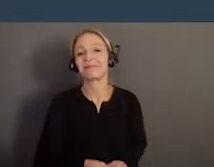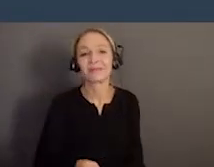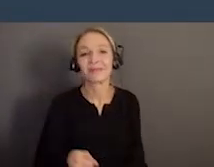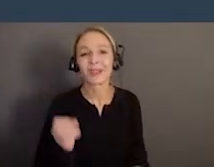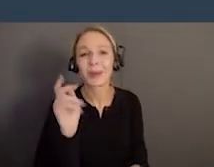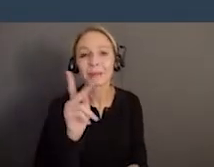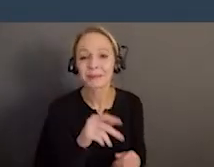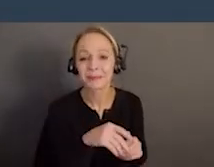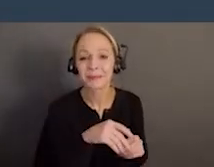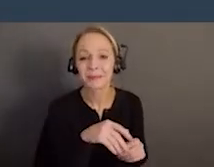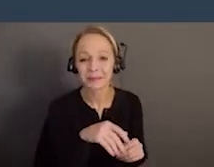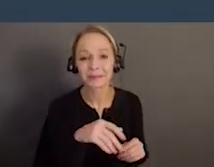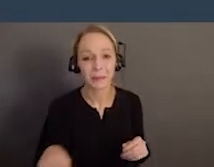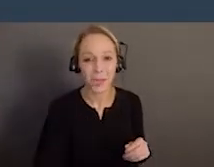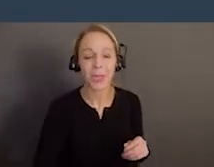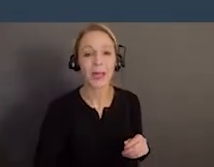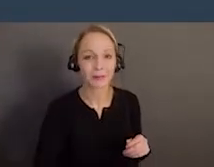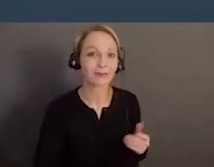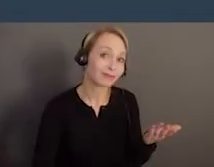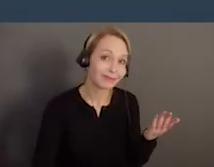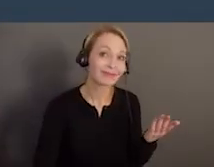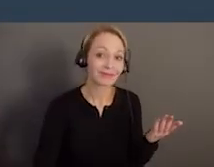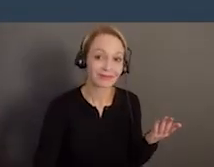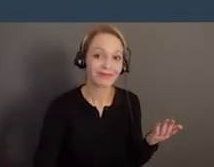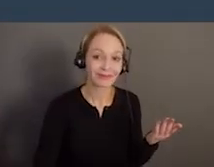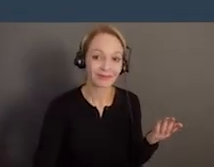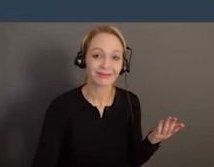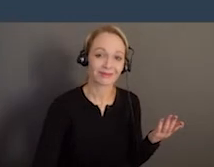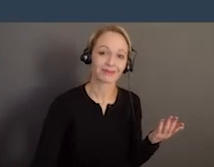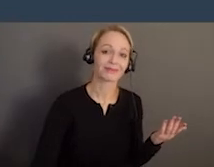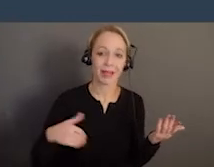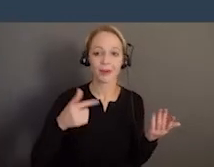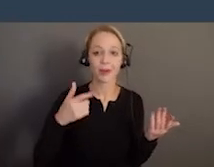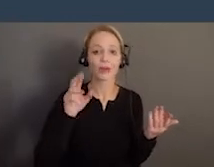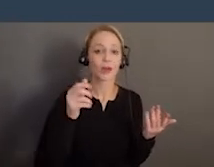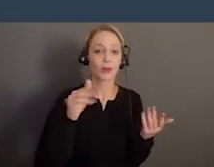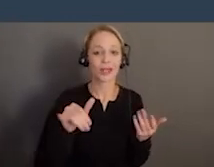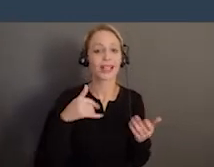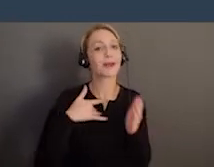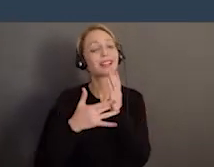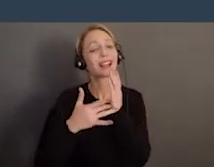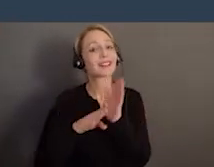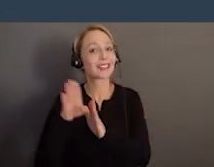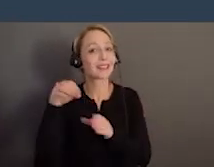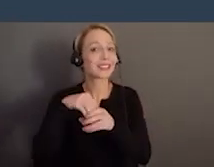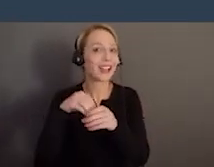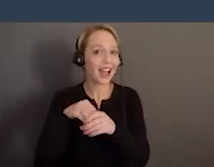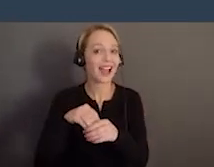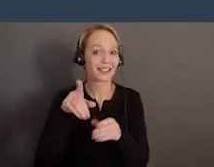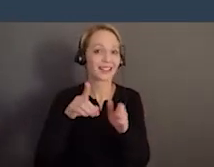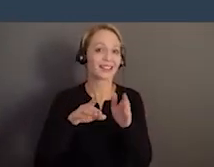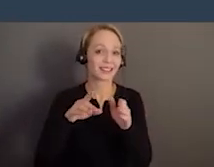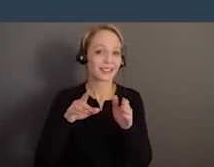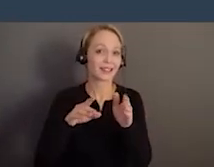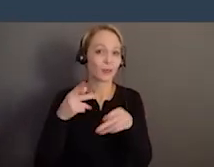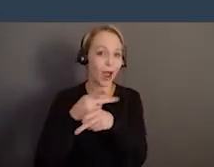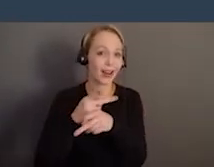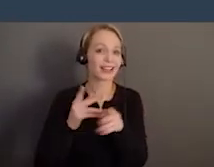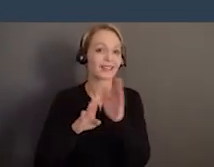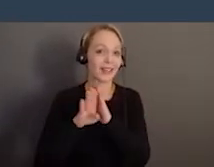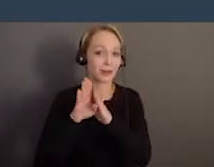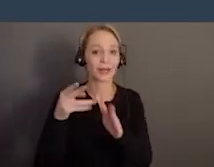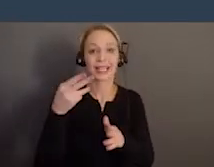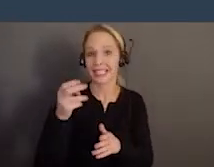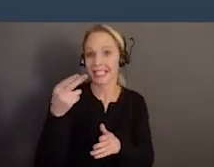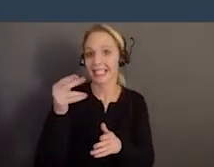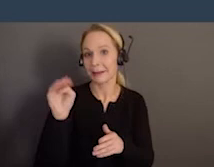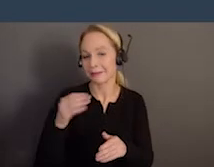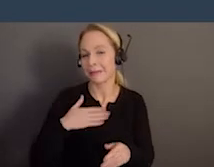I'M GREGORY, A TECH LEAD INSIDE THE PROJECT GROUP, MY